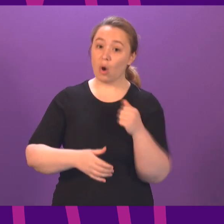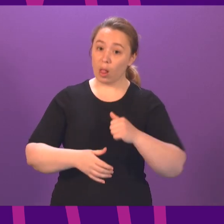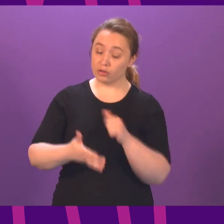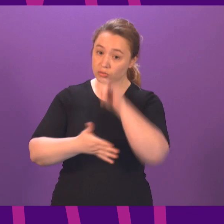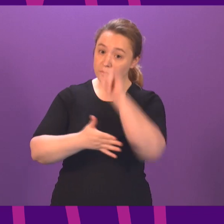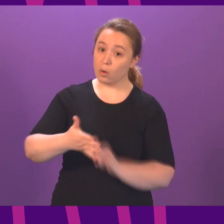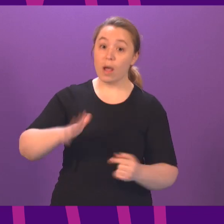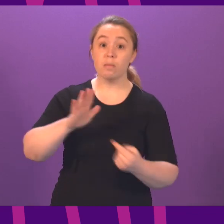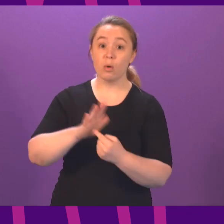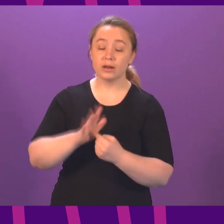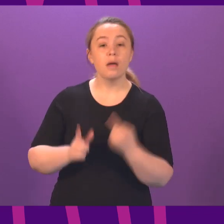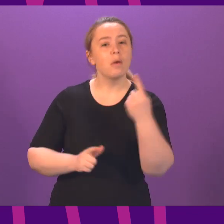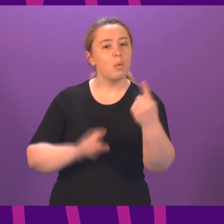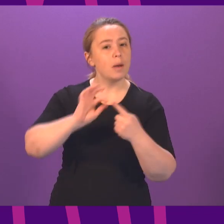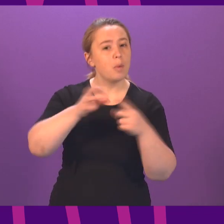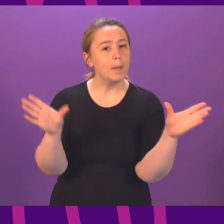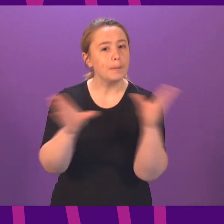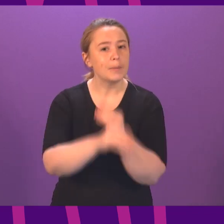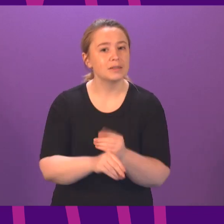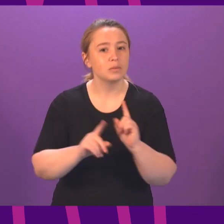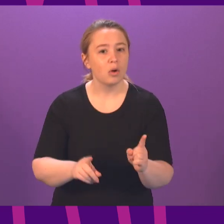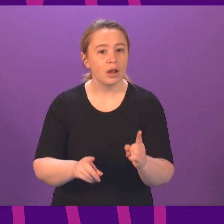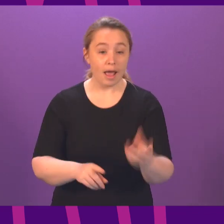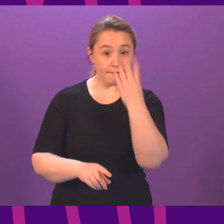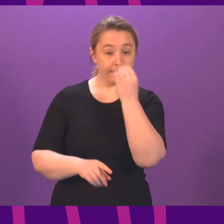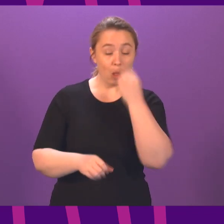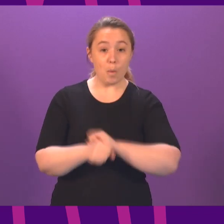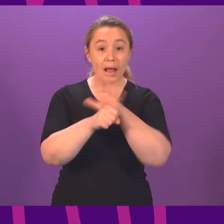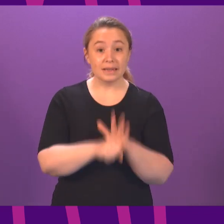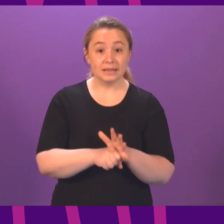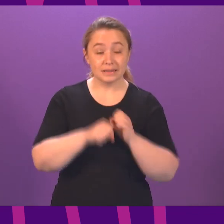missed from the report.